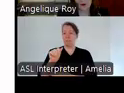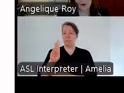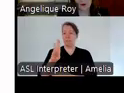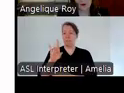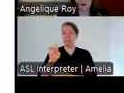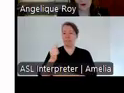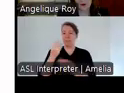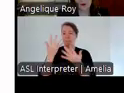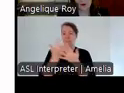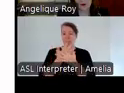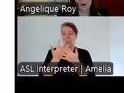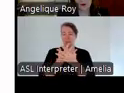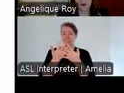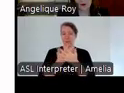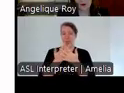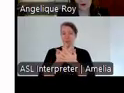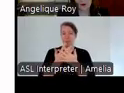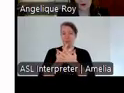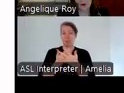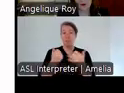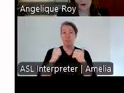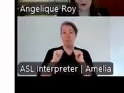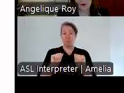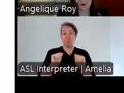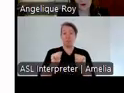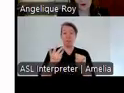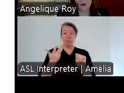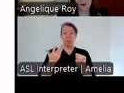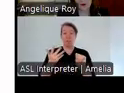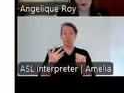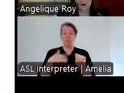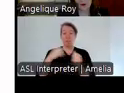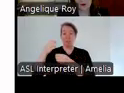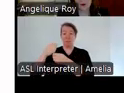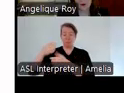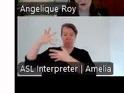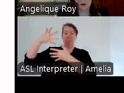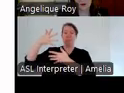of adding corresponding drop-down filters for the accessibility icons. for example,